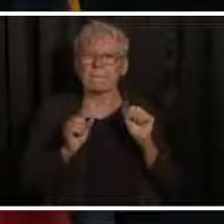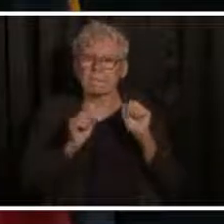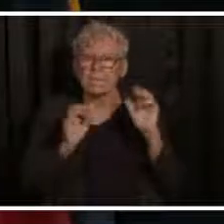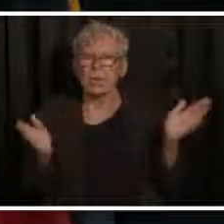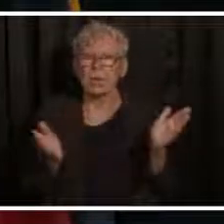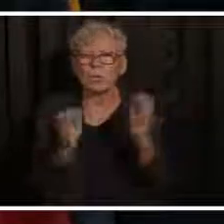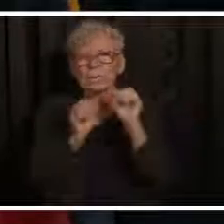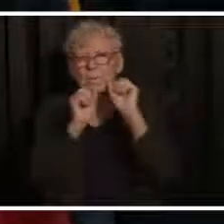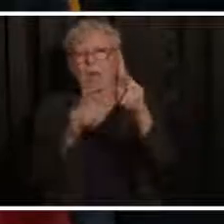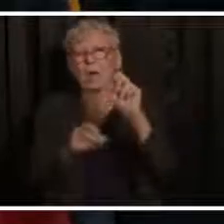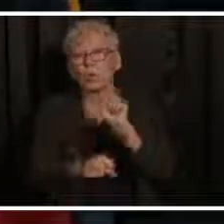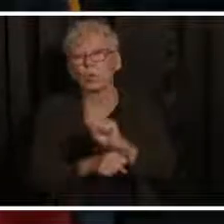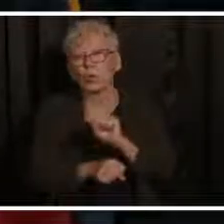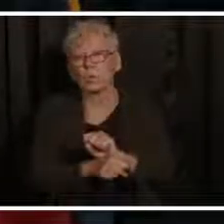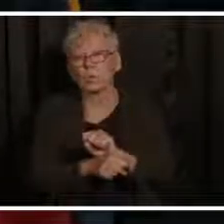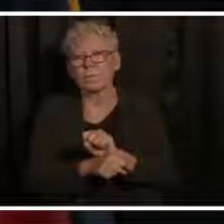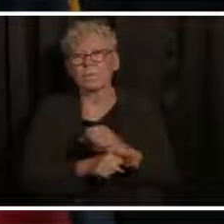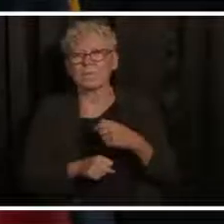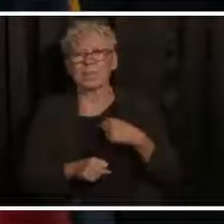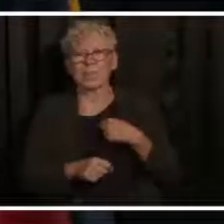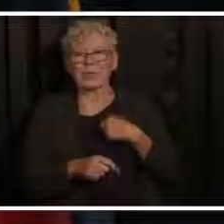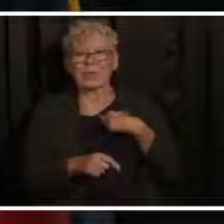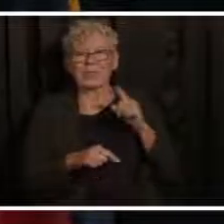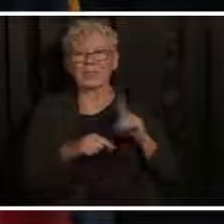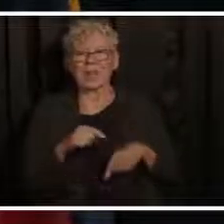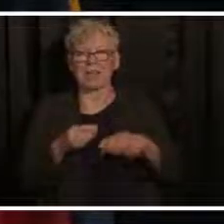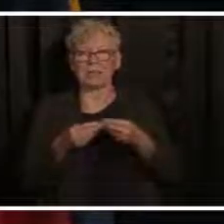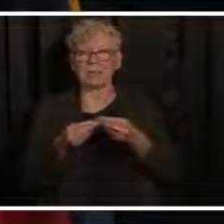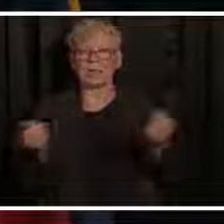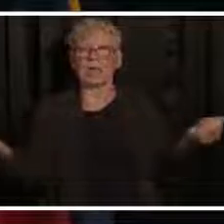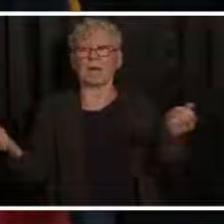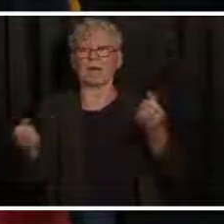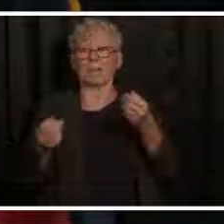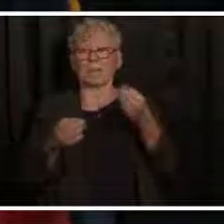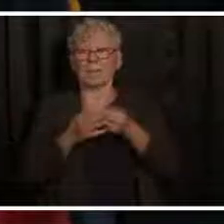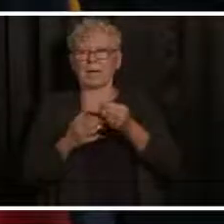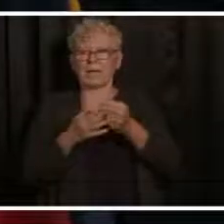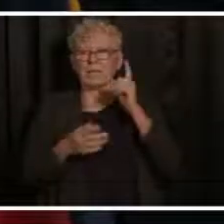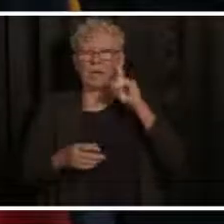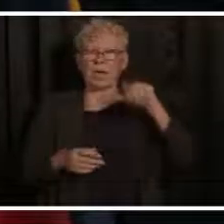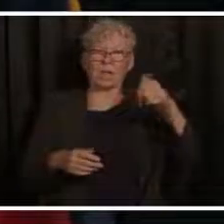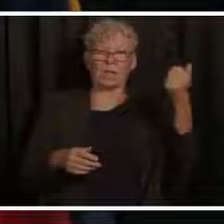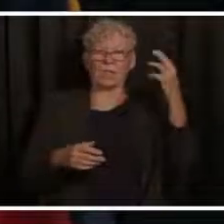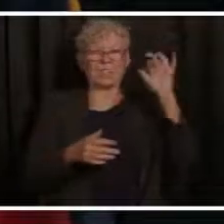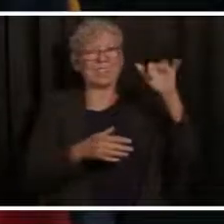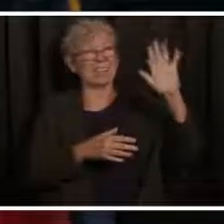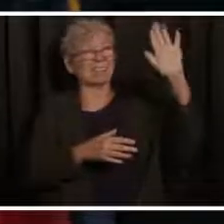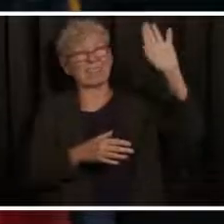stores, There is no other way we're allowed to spend it. It is if you will. Uh free money from the federal government. I